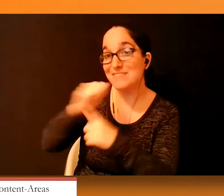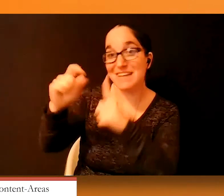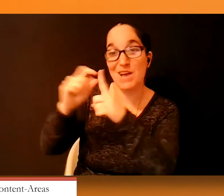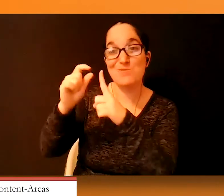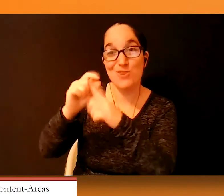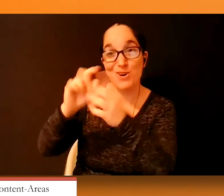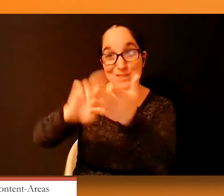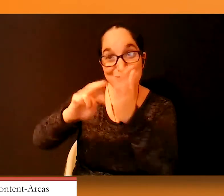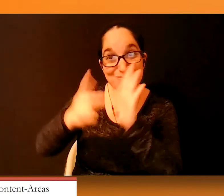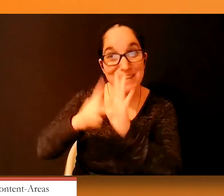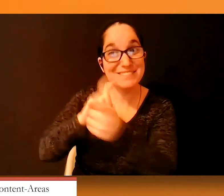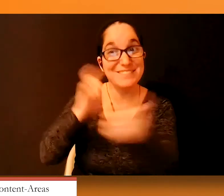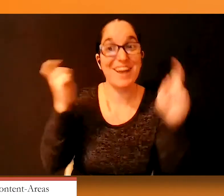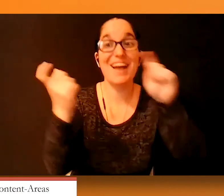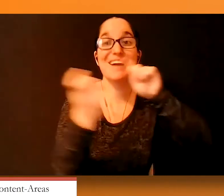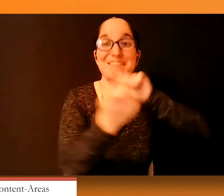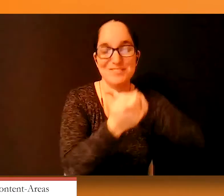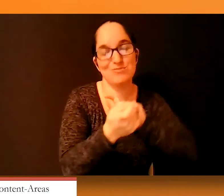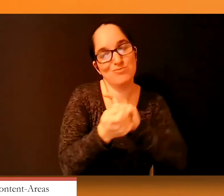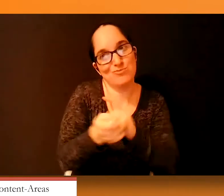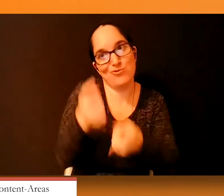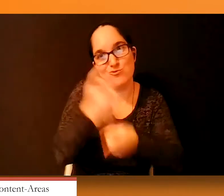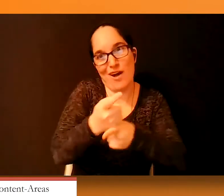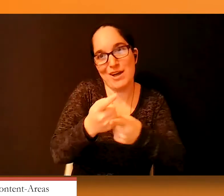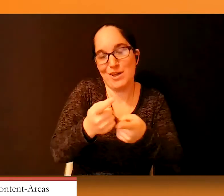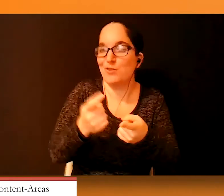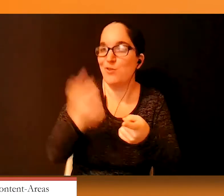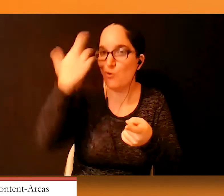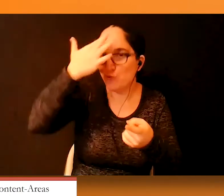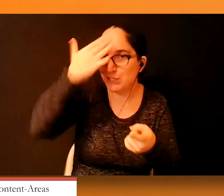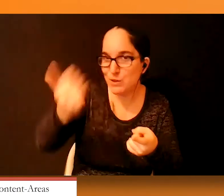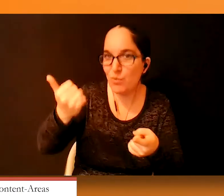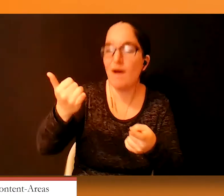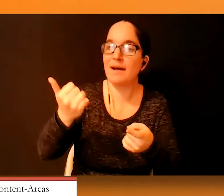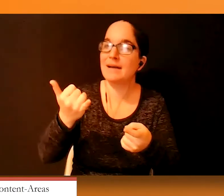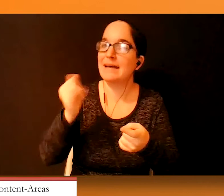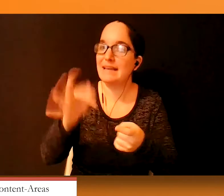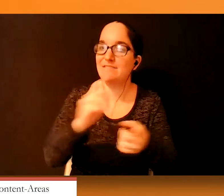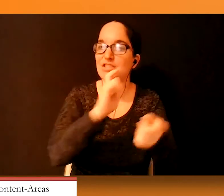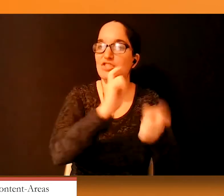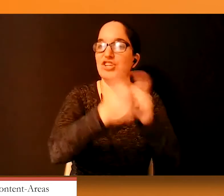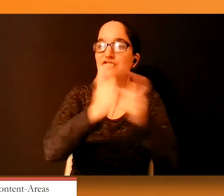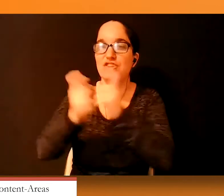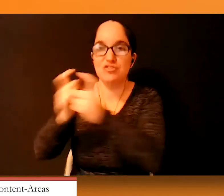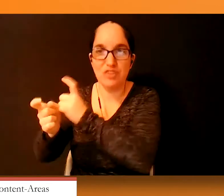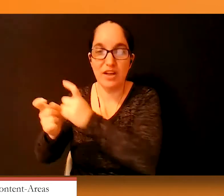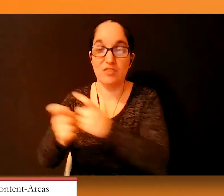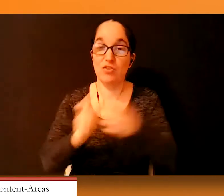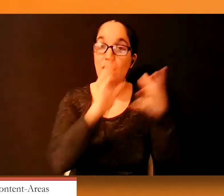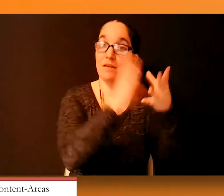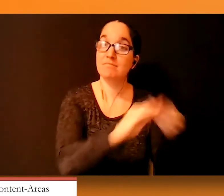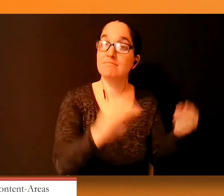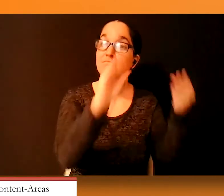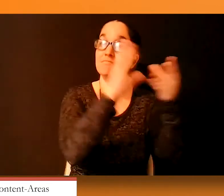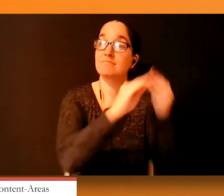So, that is why vocabulary is so important when we talk about content areas and why it switches when they're going from narrative reading